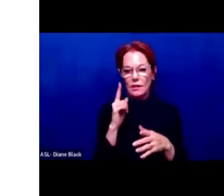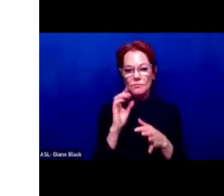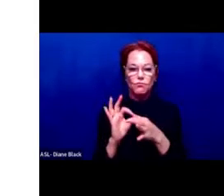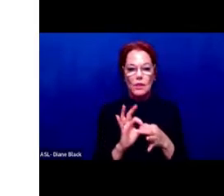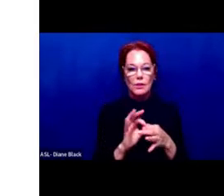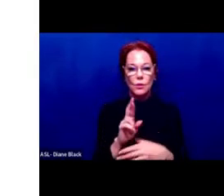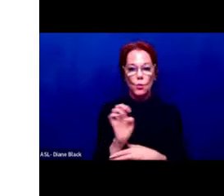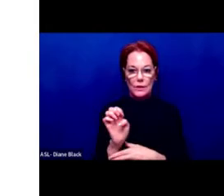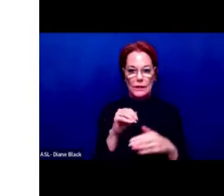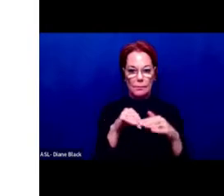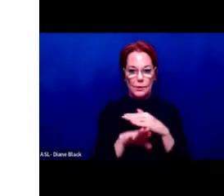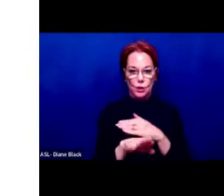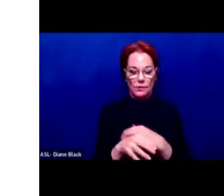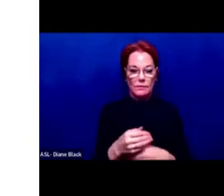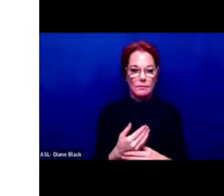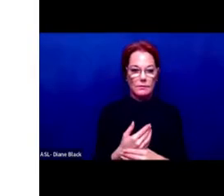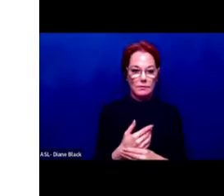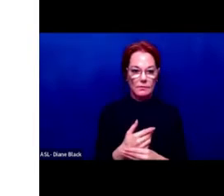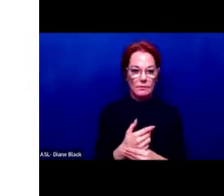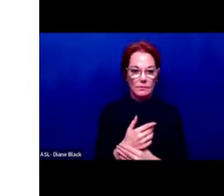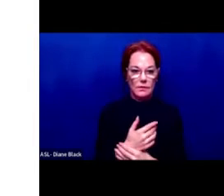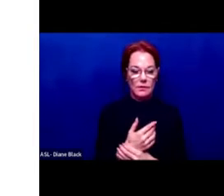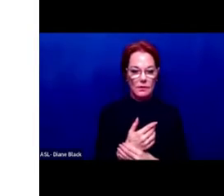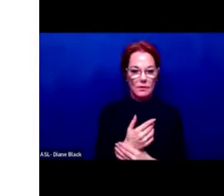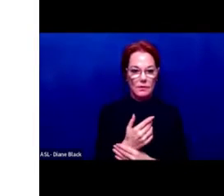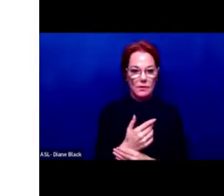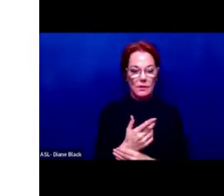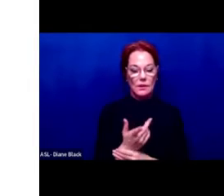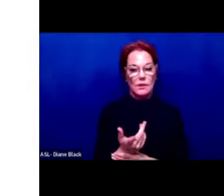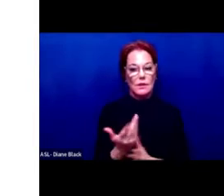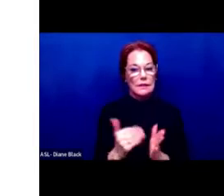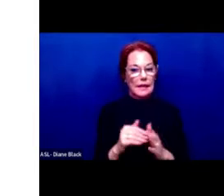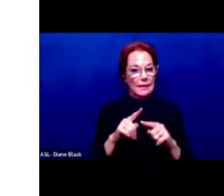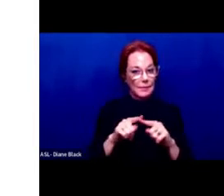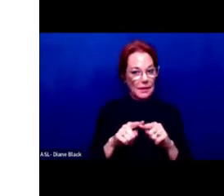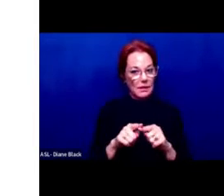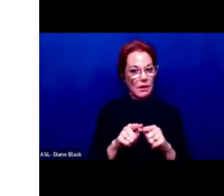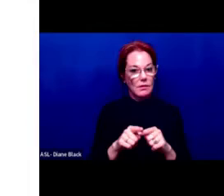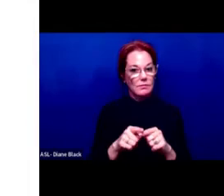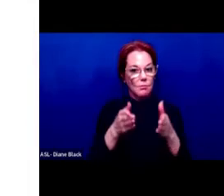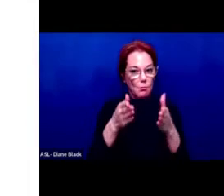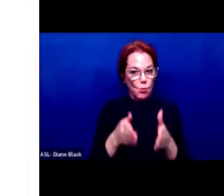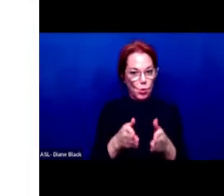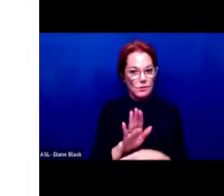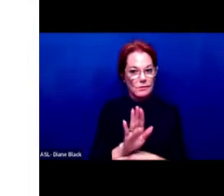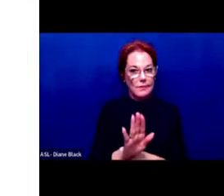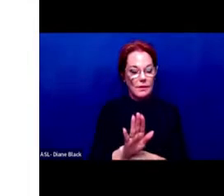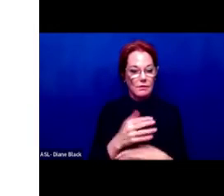again, there's these dependent on individuals health, may put them at greater risk for